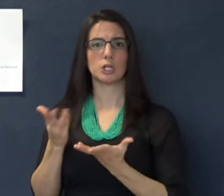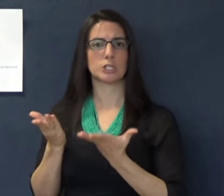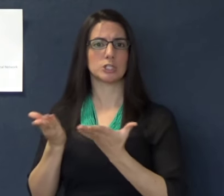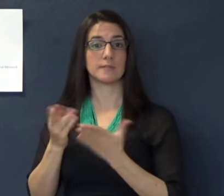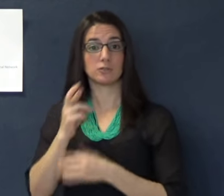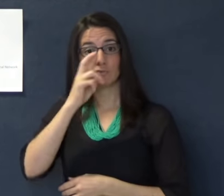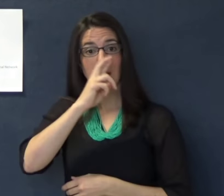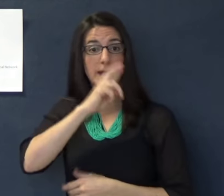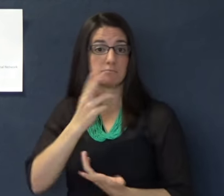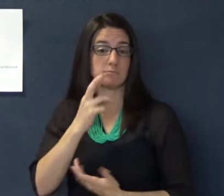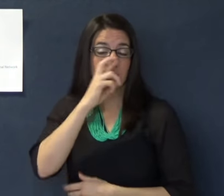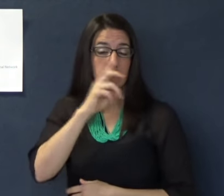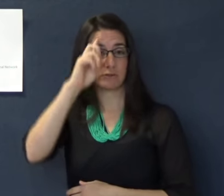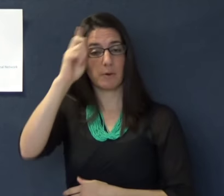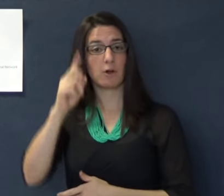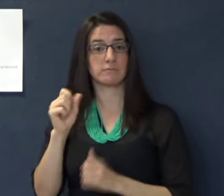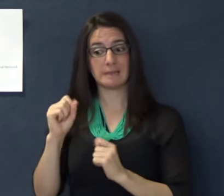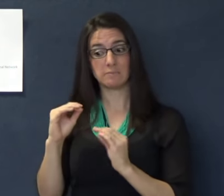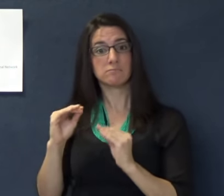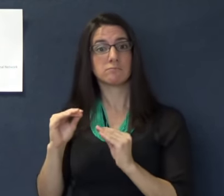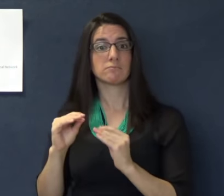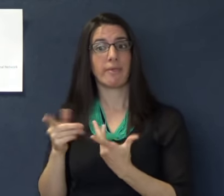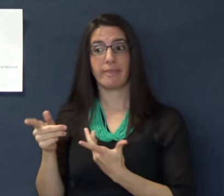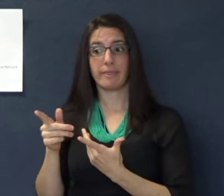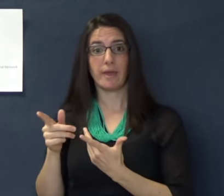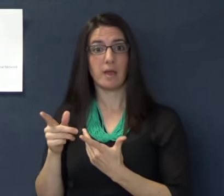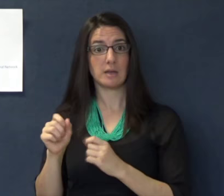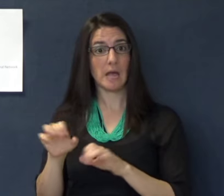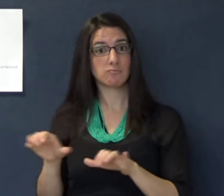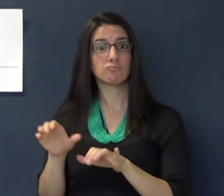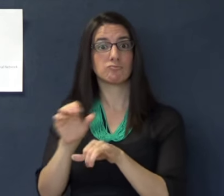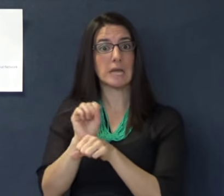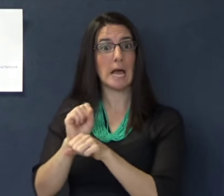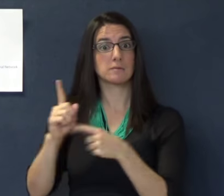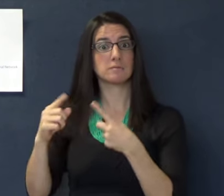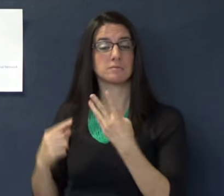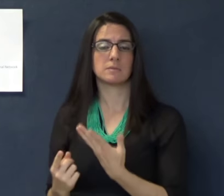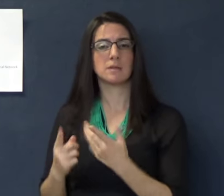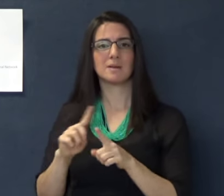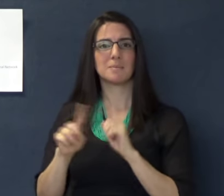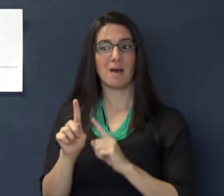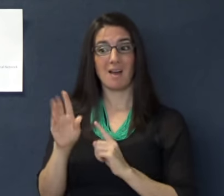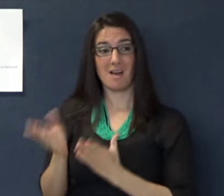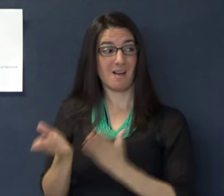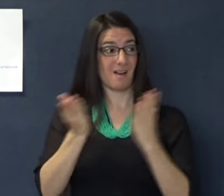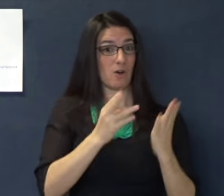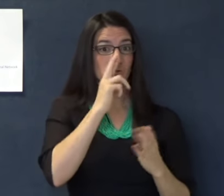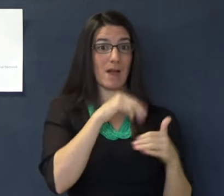service rat. Who knows – rats are intelligent and can be trained but that service rat cannot be brought into a